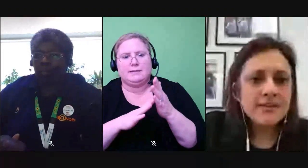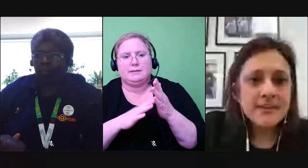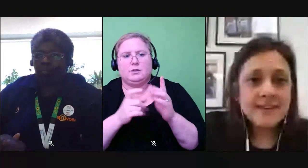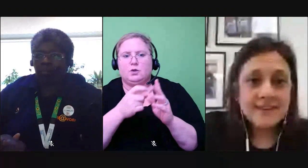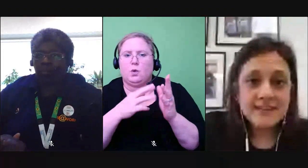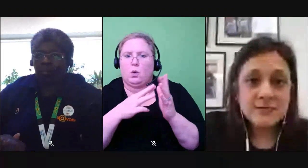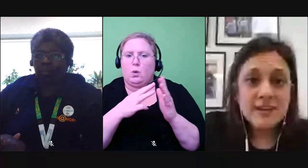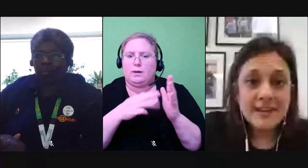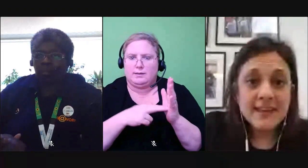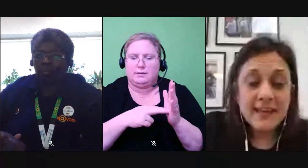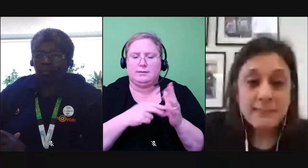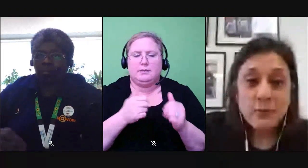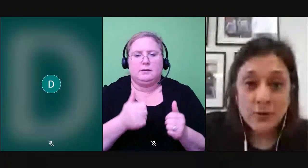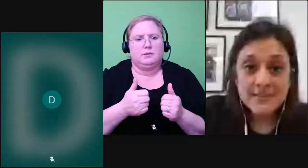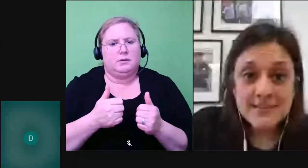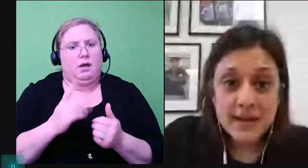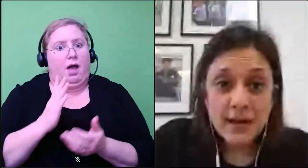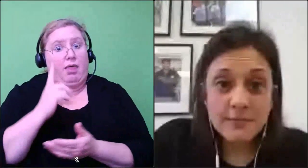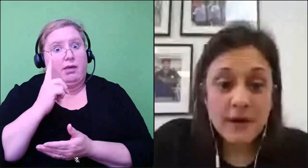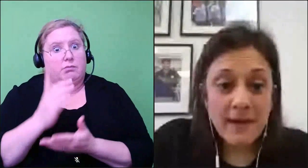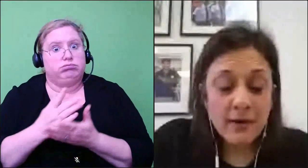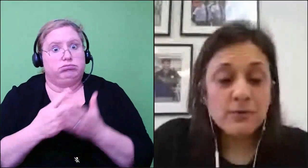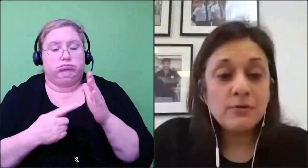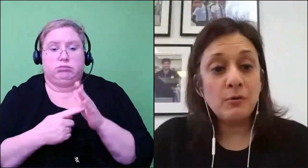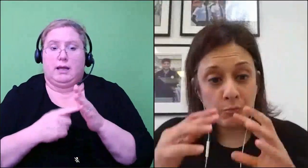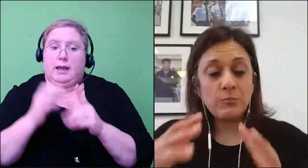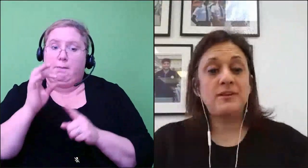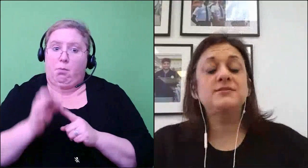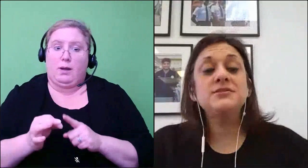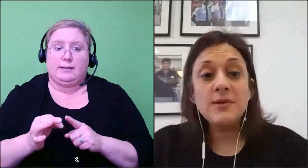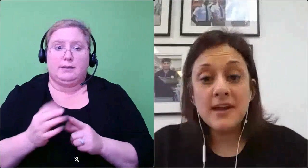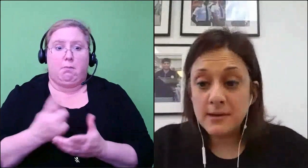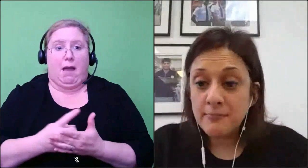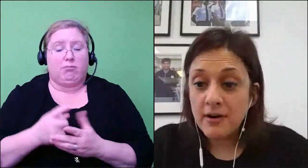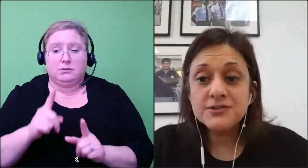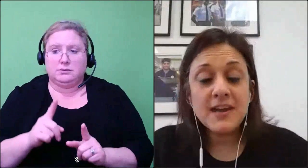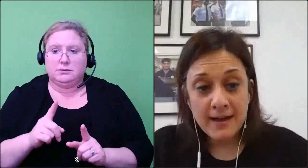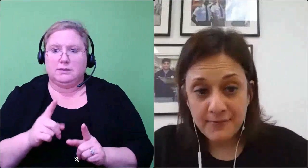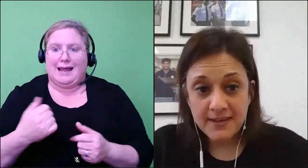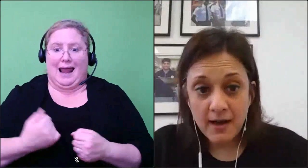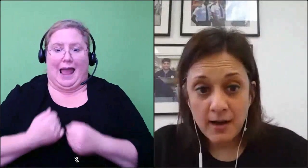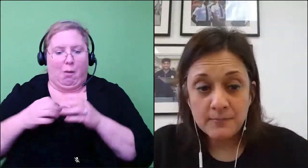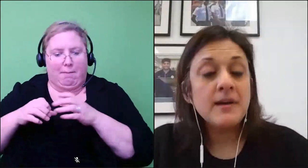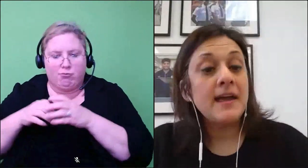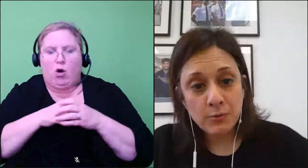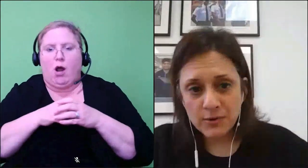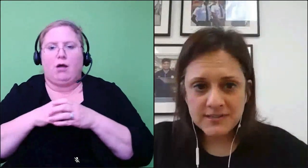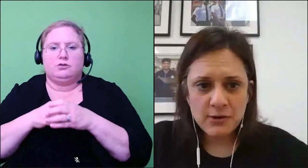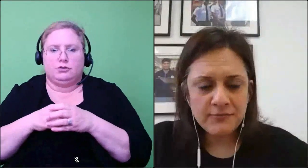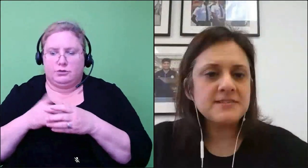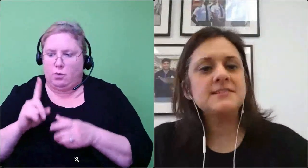I think that is a really key point about what we can do in a branch having equality officers,